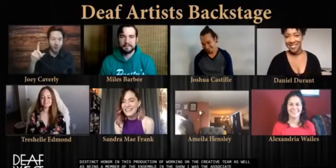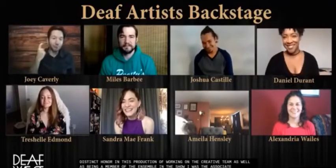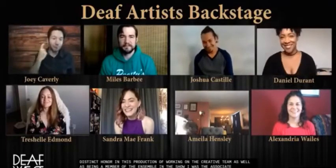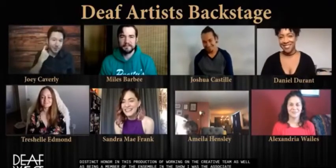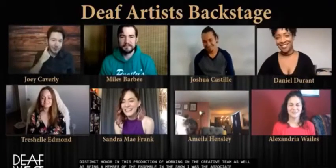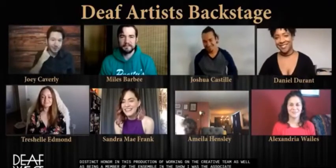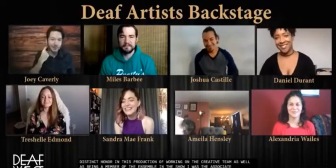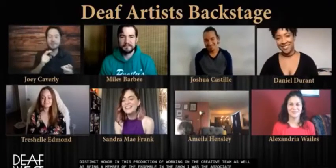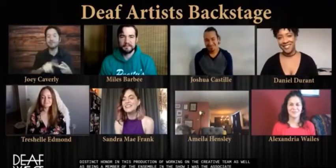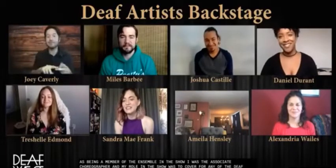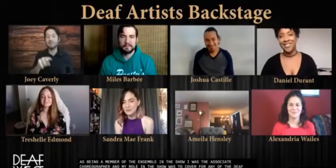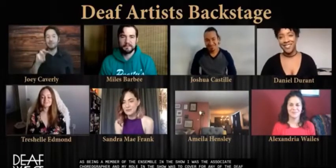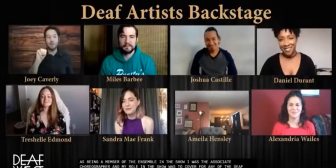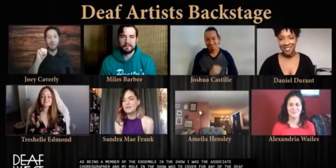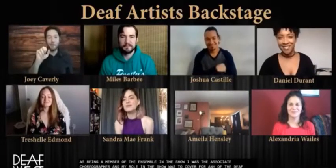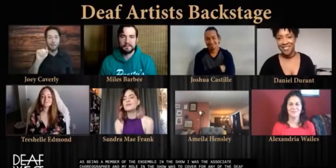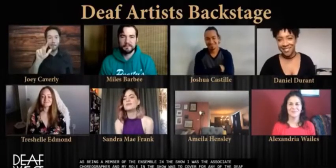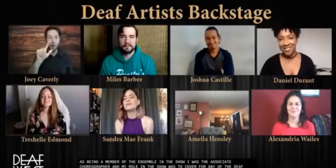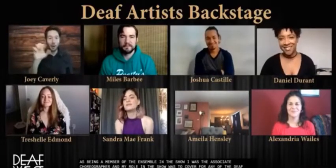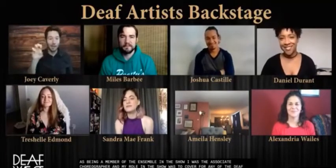We also want to recognize: Russell [Harvard],